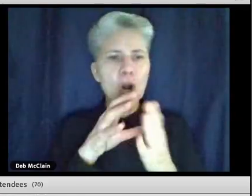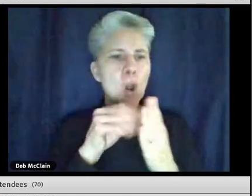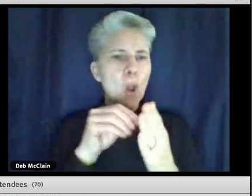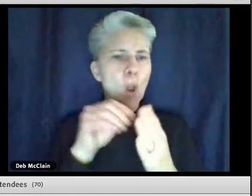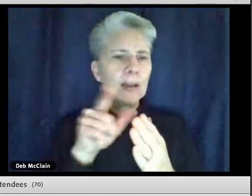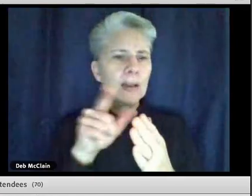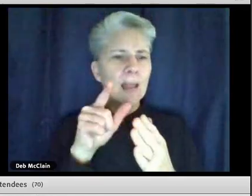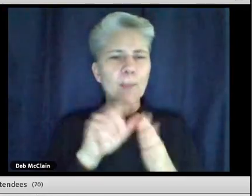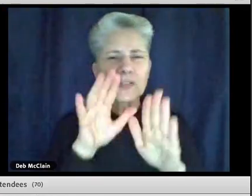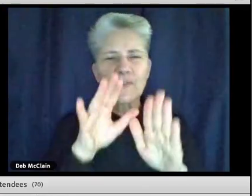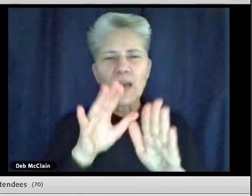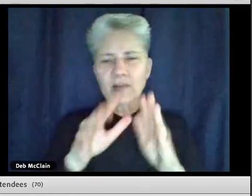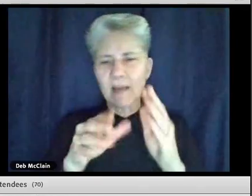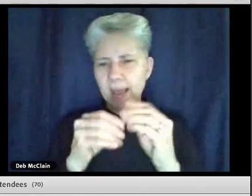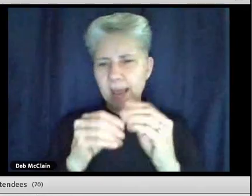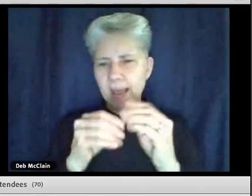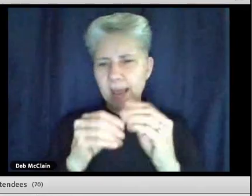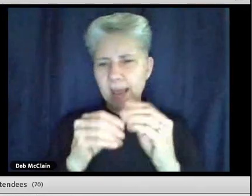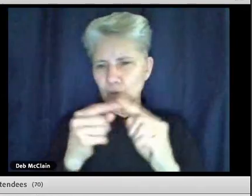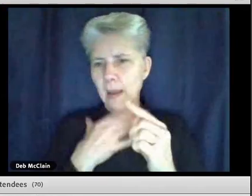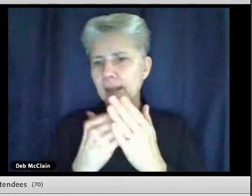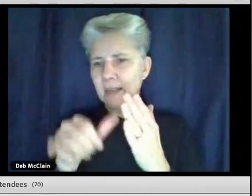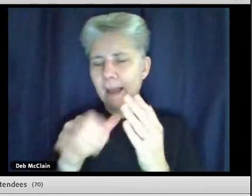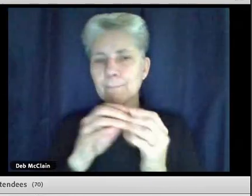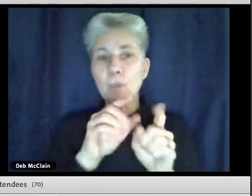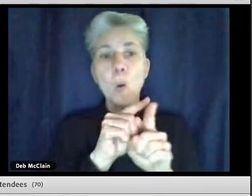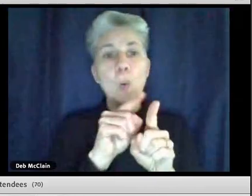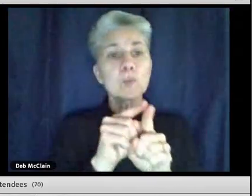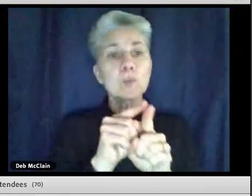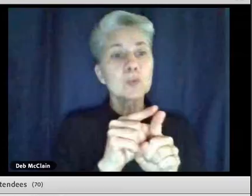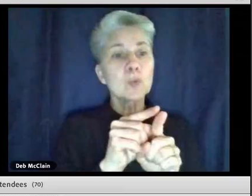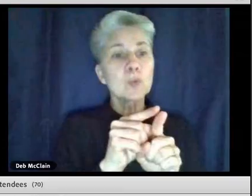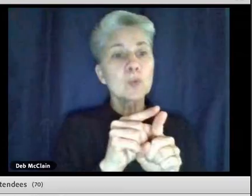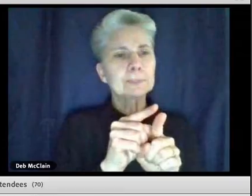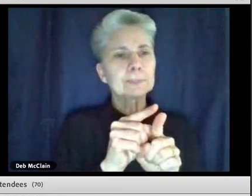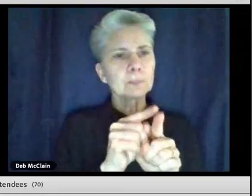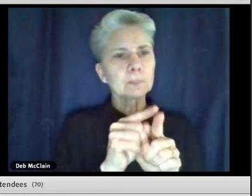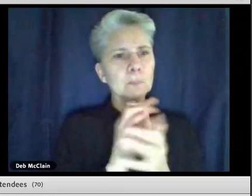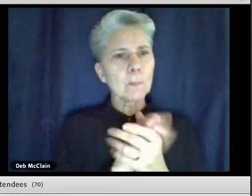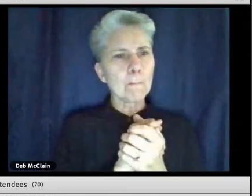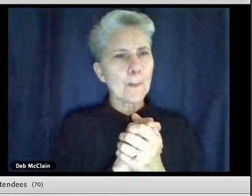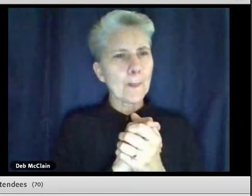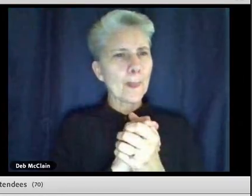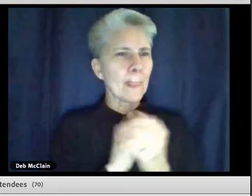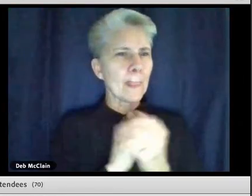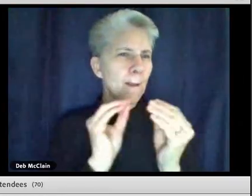so you don't have to reinvent the wheel. Learning Librarians, fantastic, I'll add that to my list.